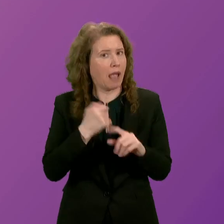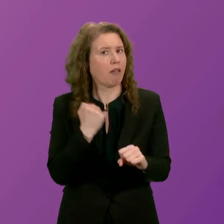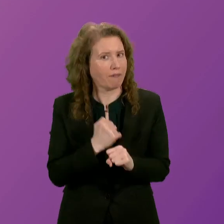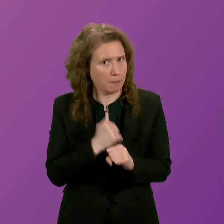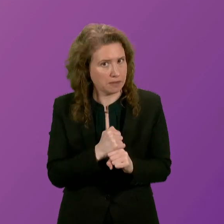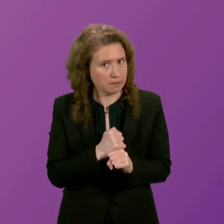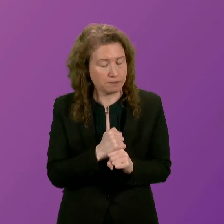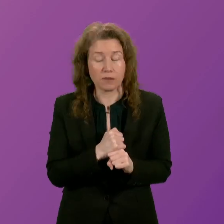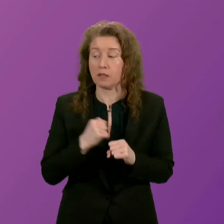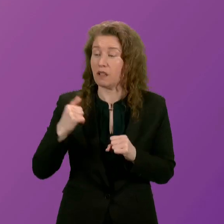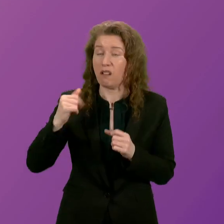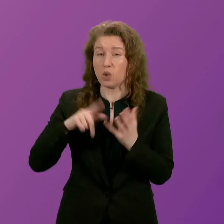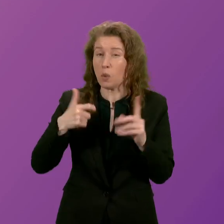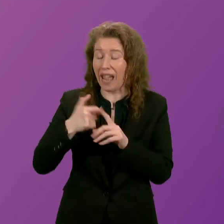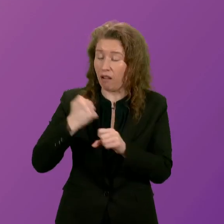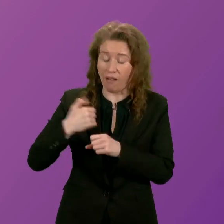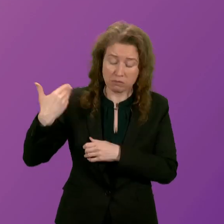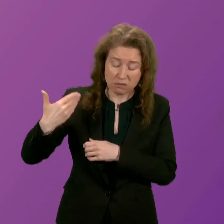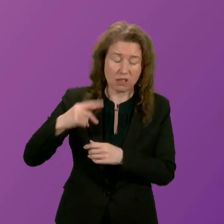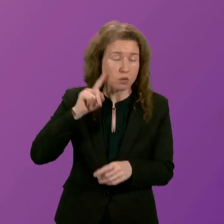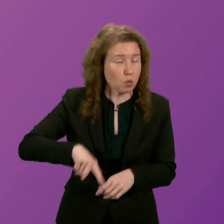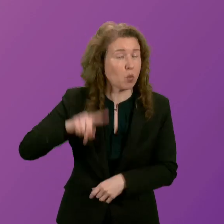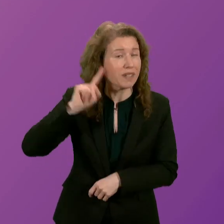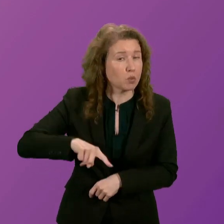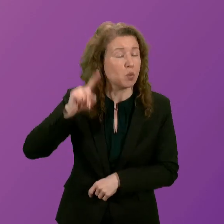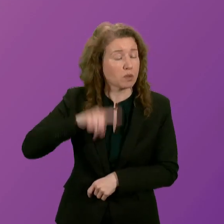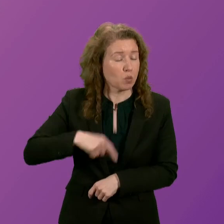Successive UK Governments have ignored warnings about job losses and treated